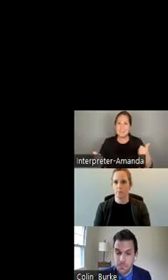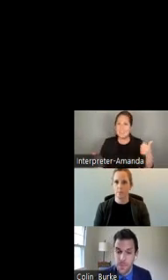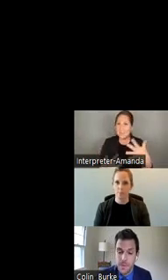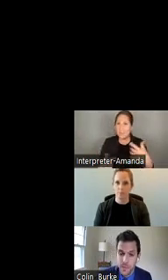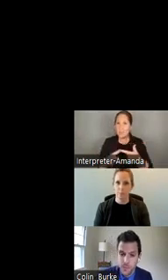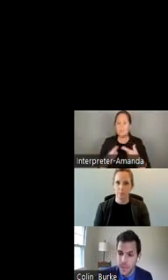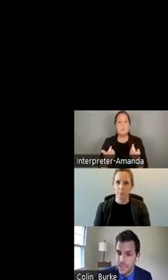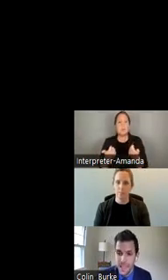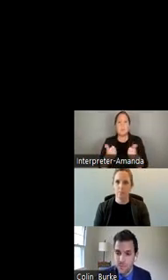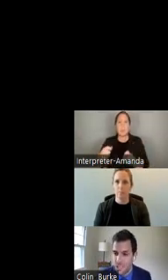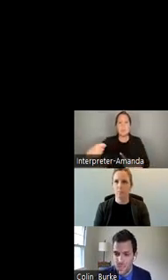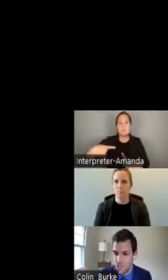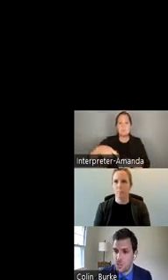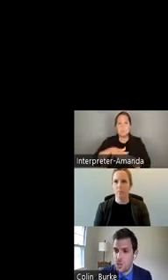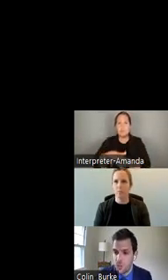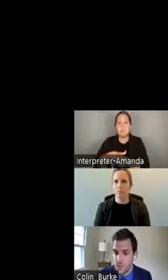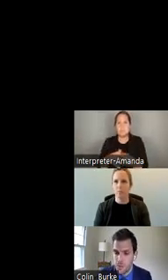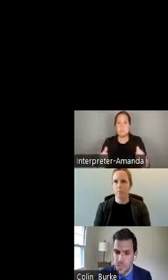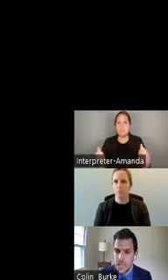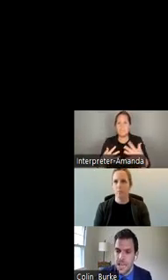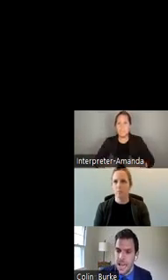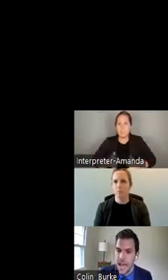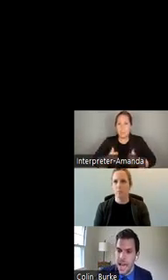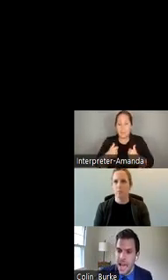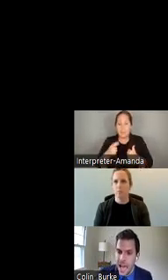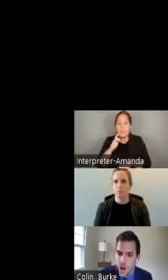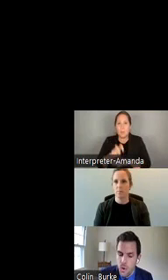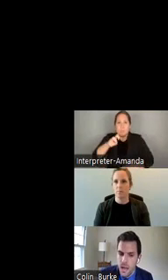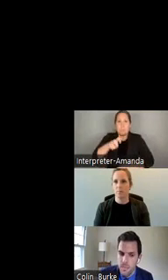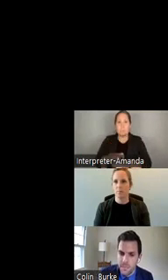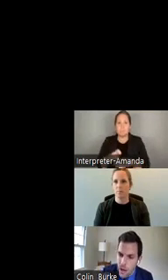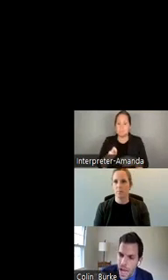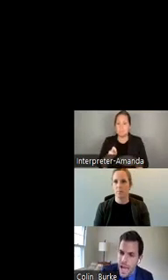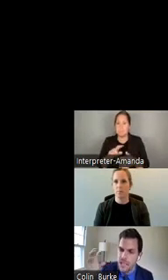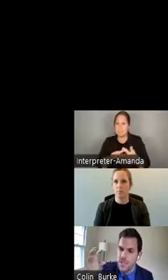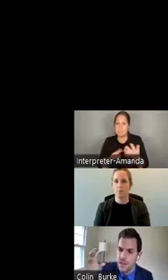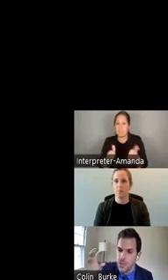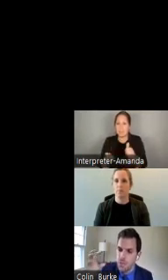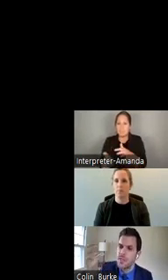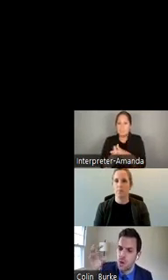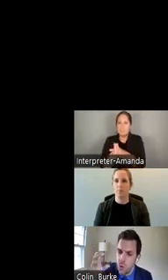um maybe fear for my life or even just startles me how um how active is that response how